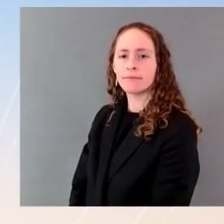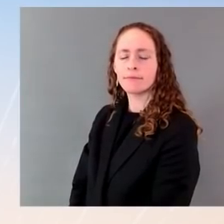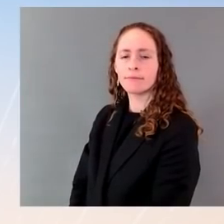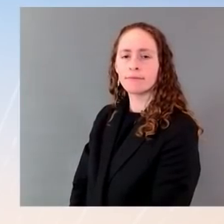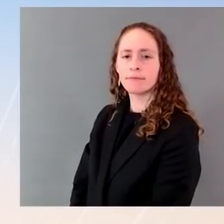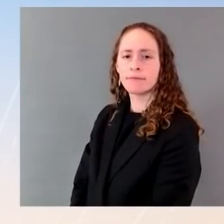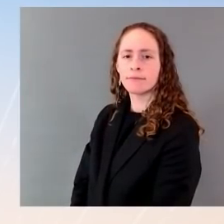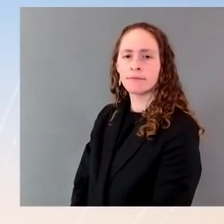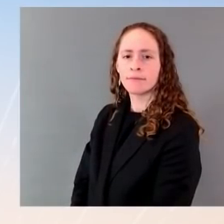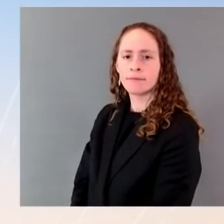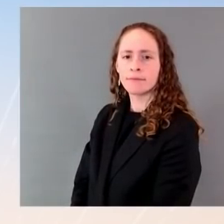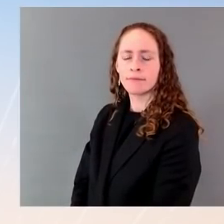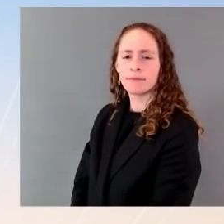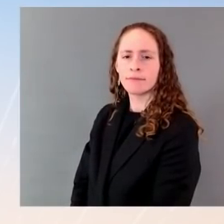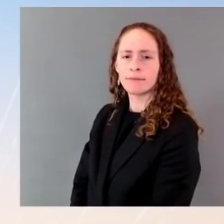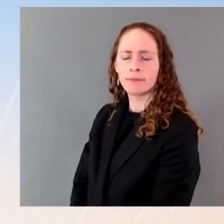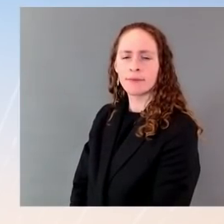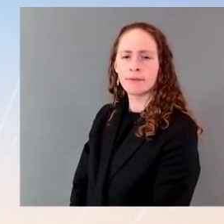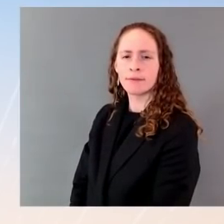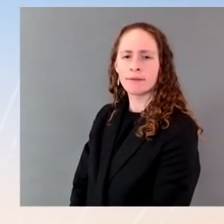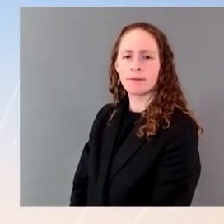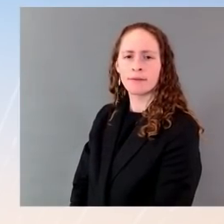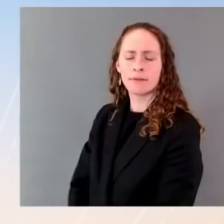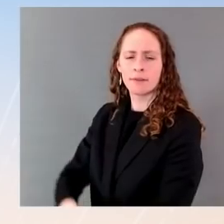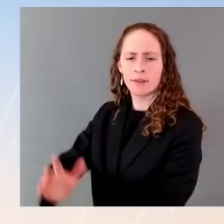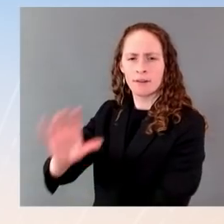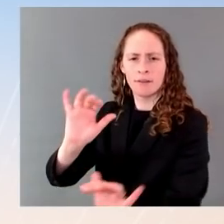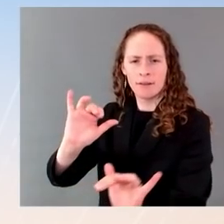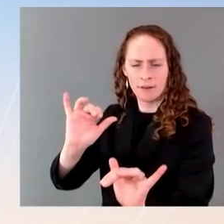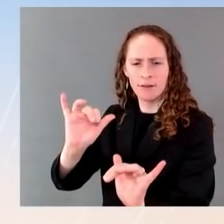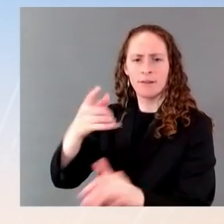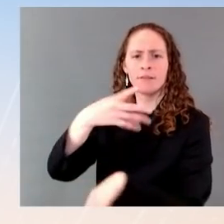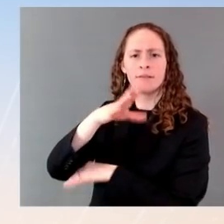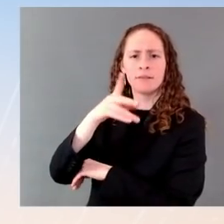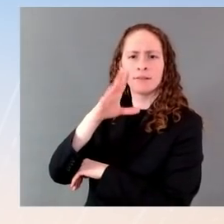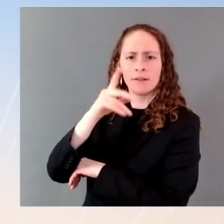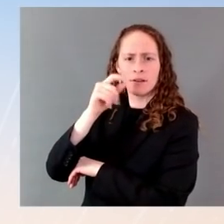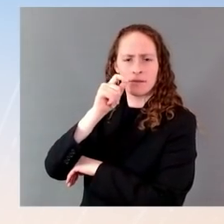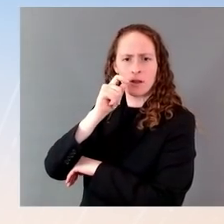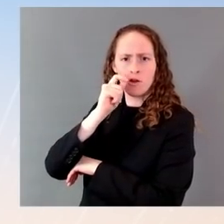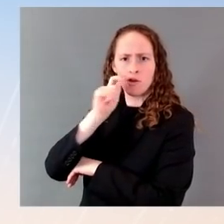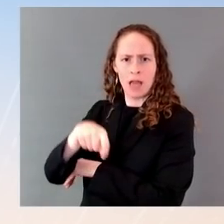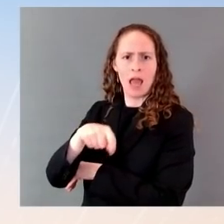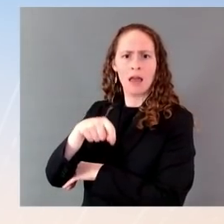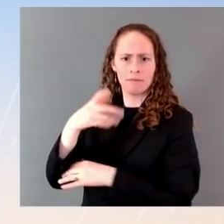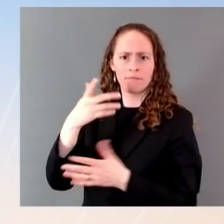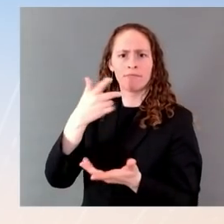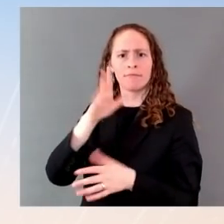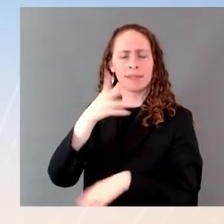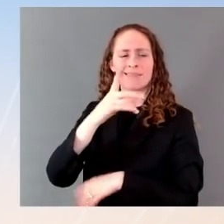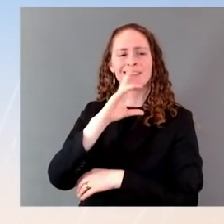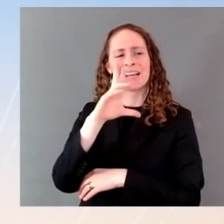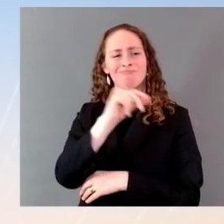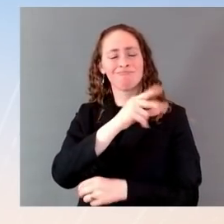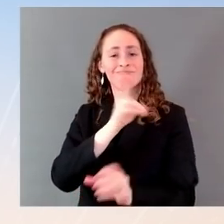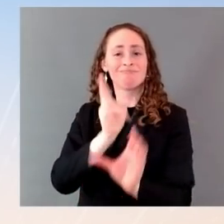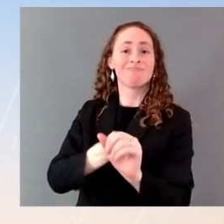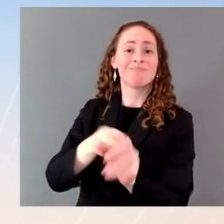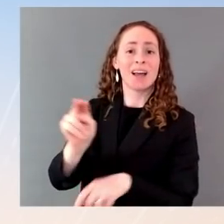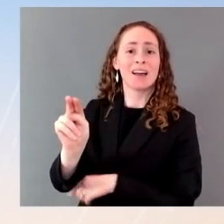such as a reduced U.S. presence, or any commitment on NATO and Ukraine's membership?